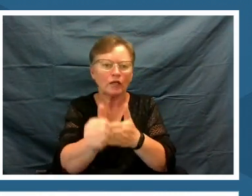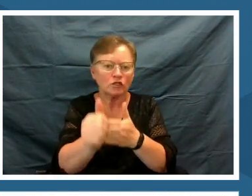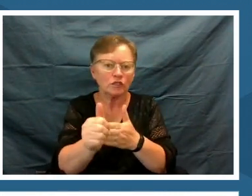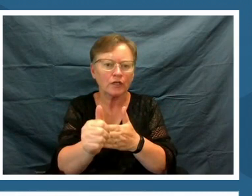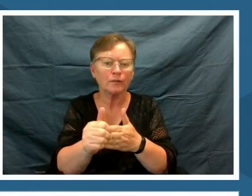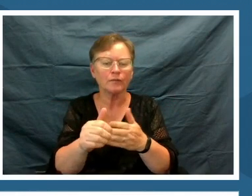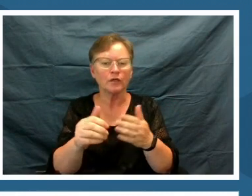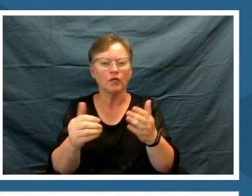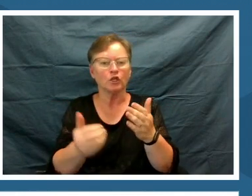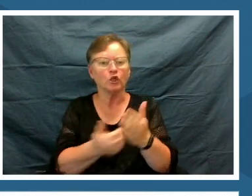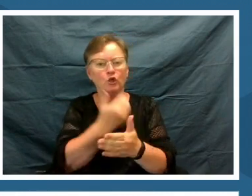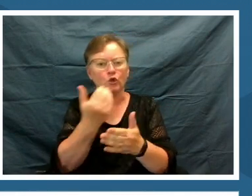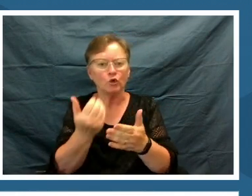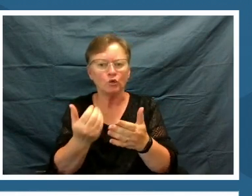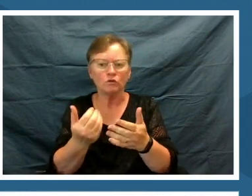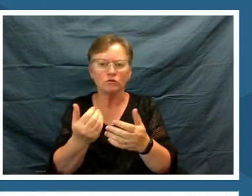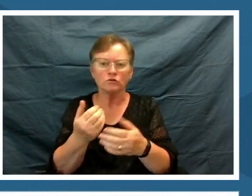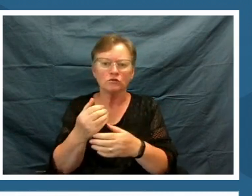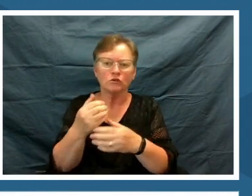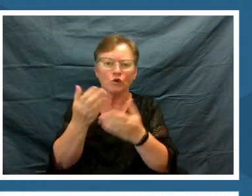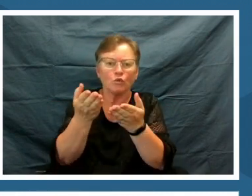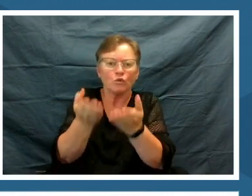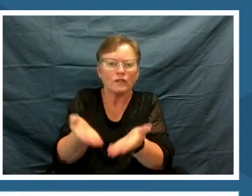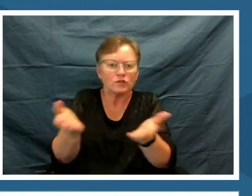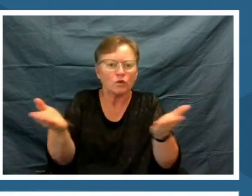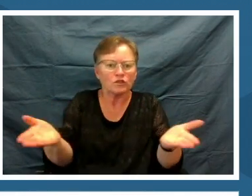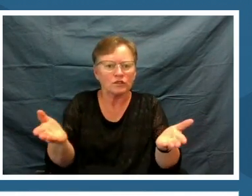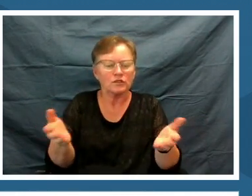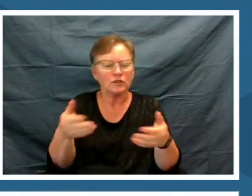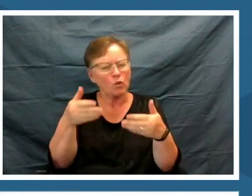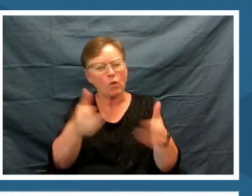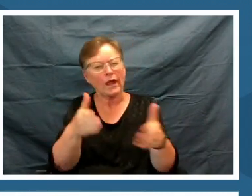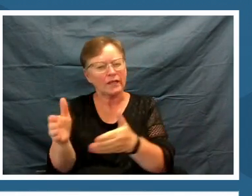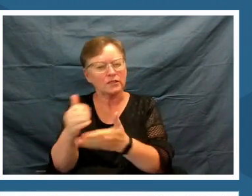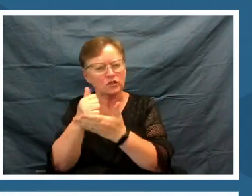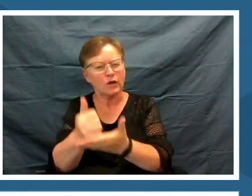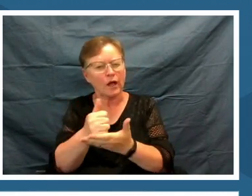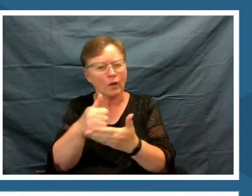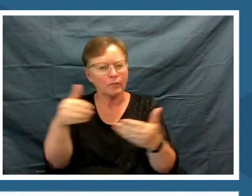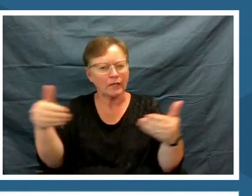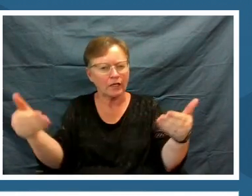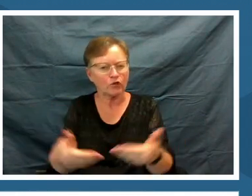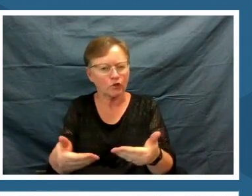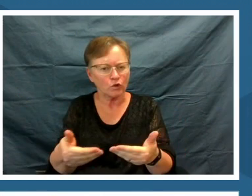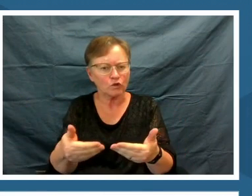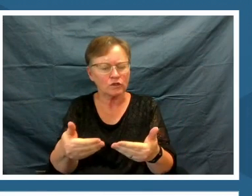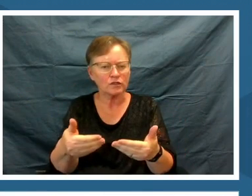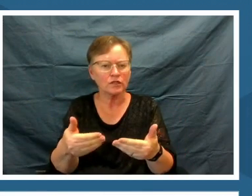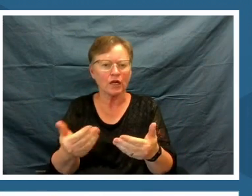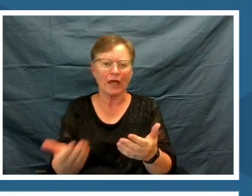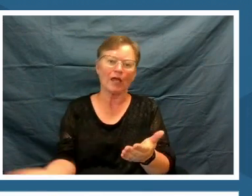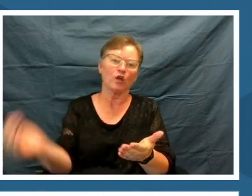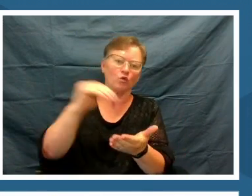and ways to help introduce uh you know a re-imagination of stem